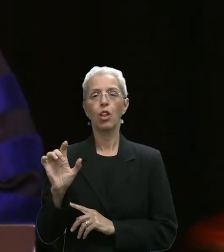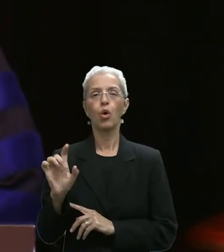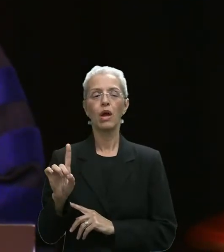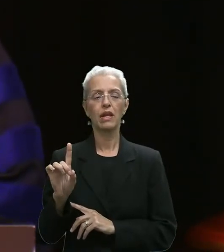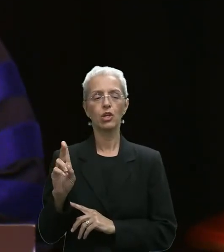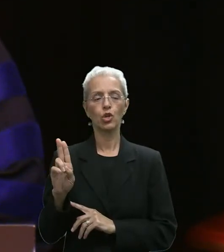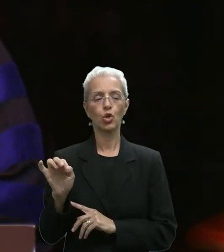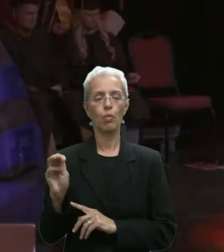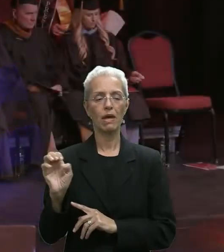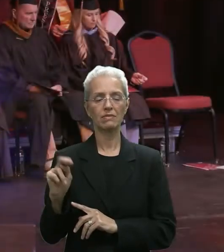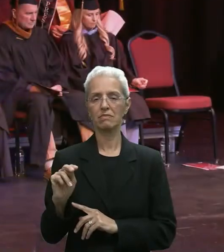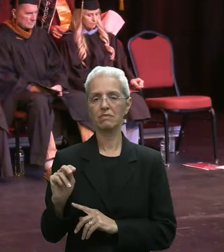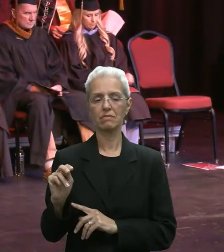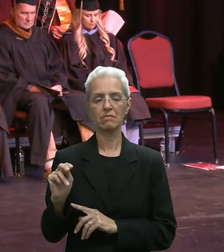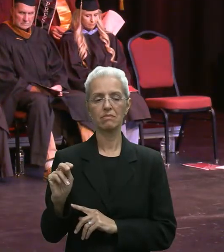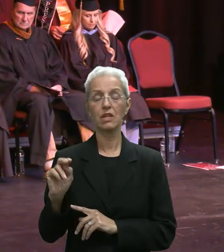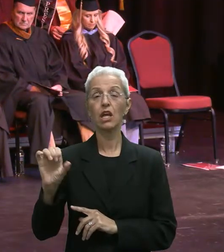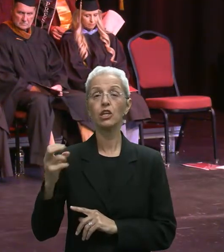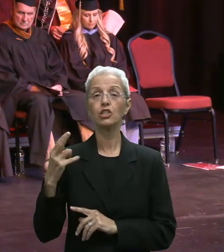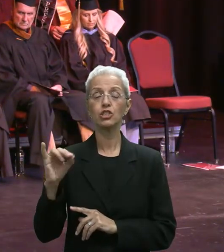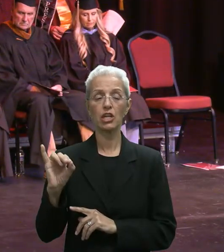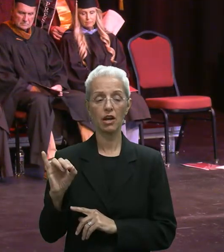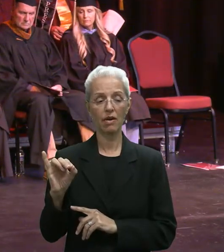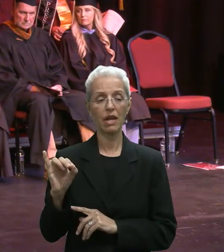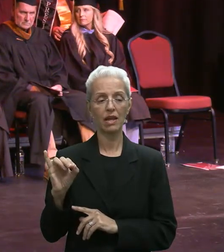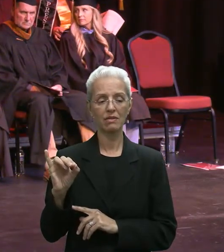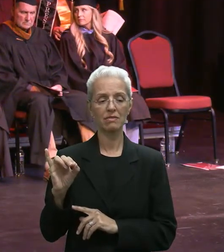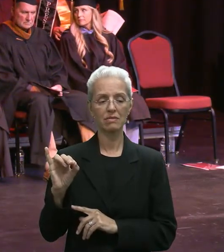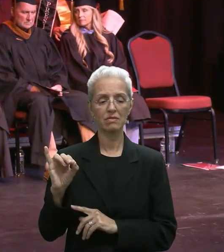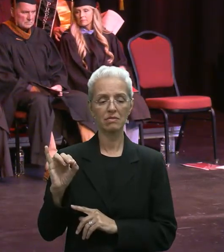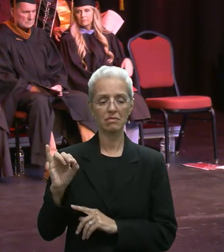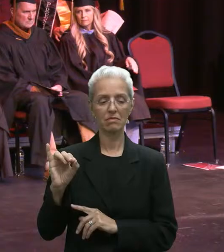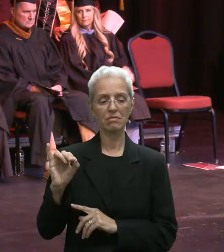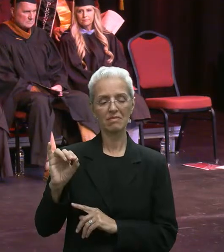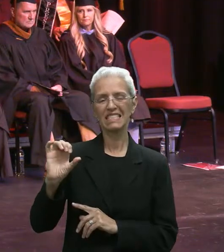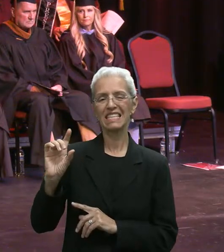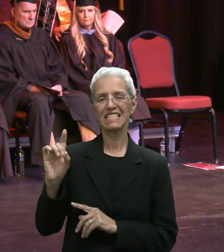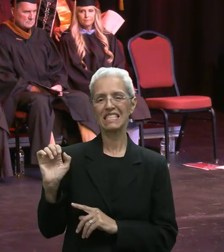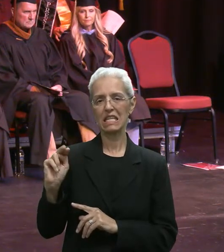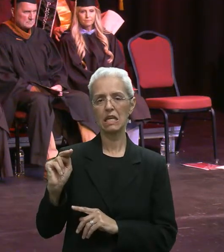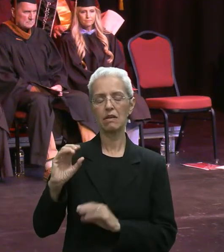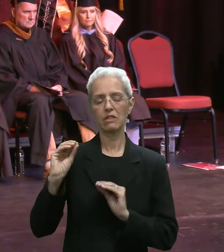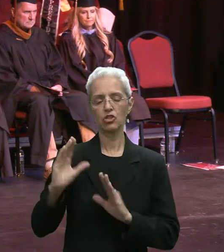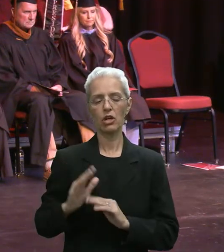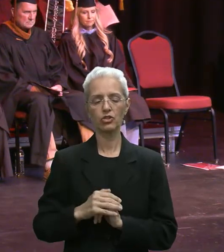We strive to respect your traditions and your culture and we appreciate you for joining us today.